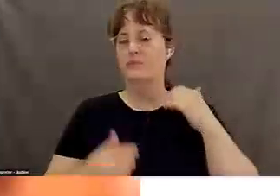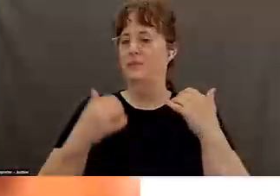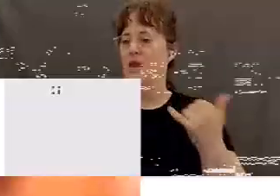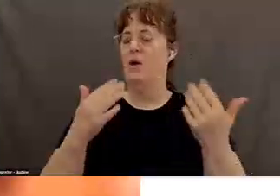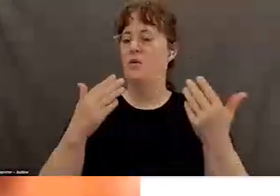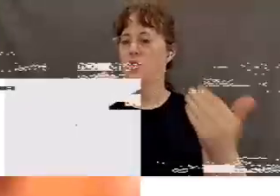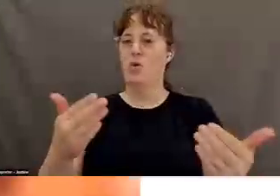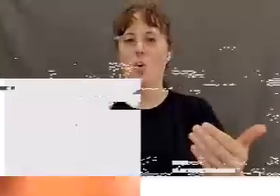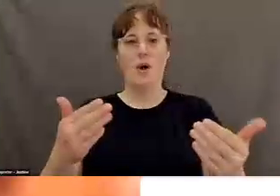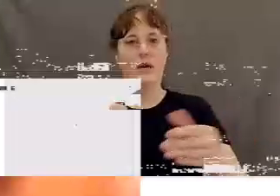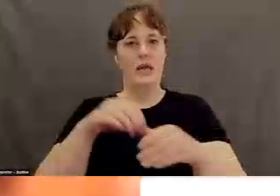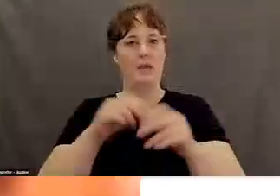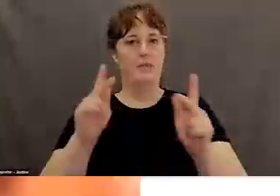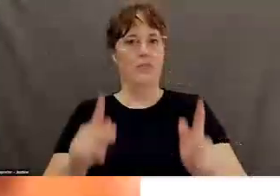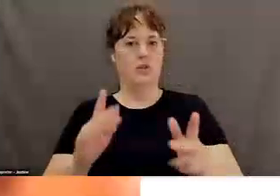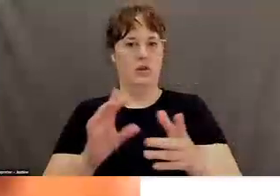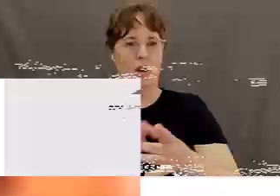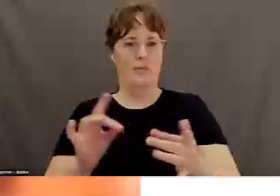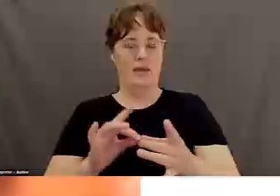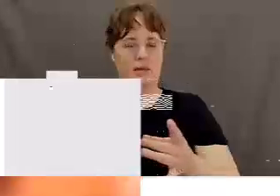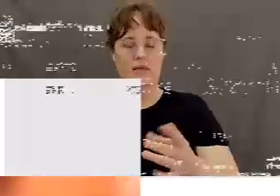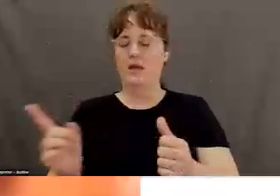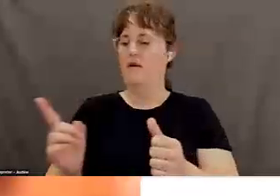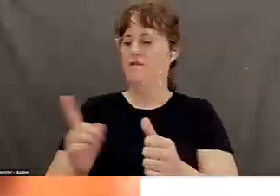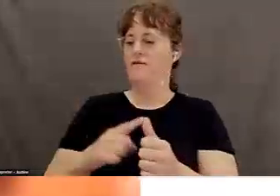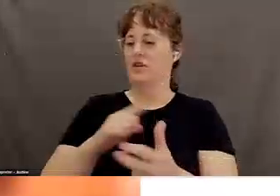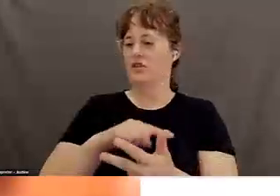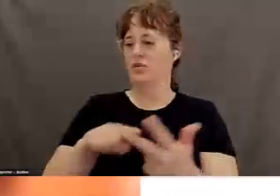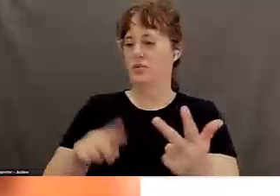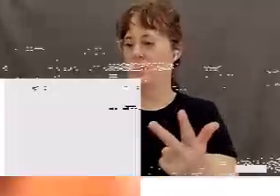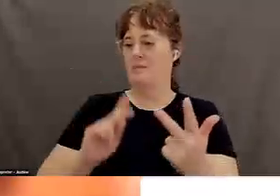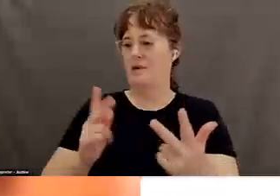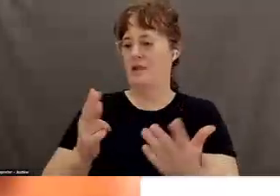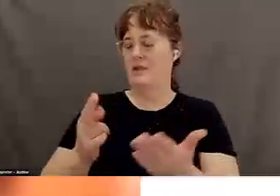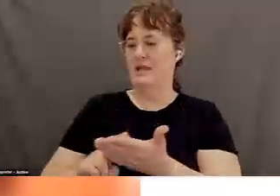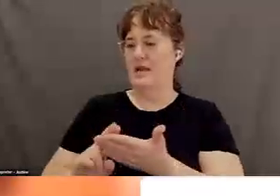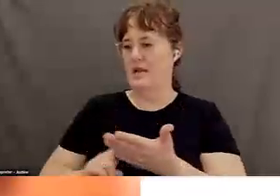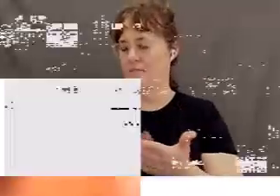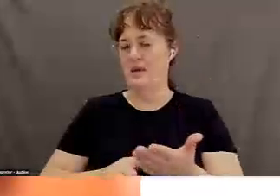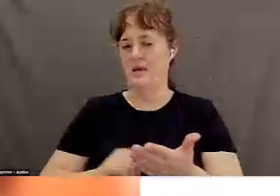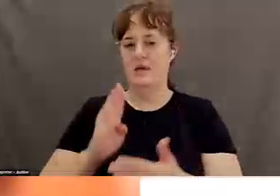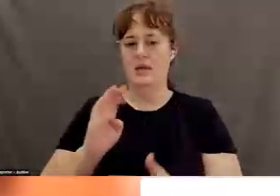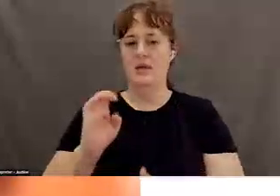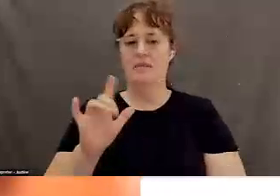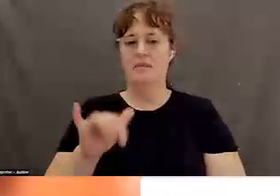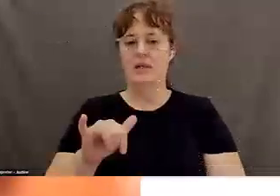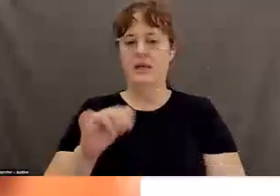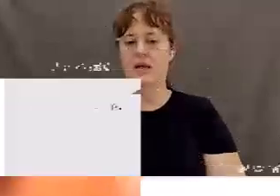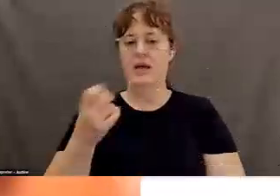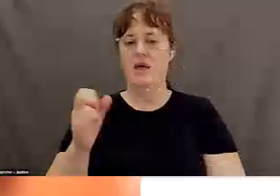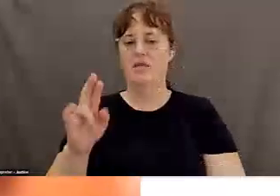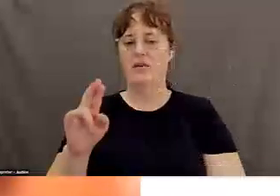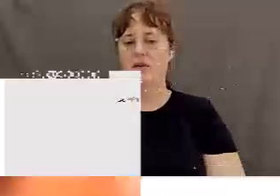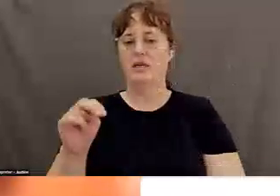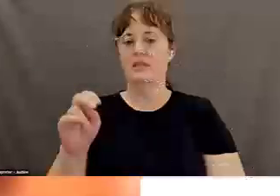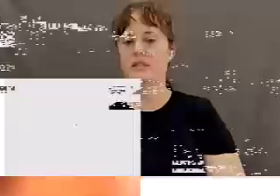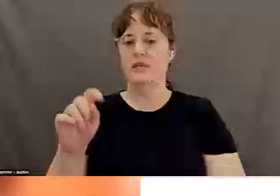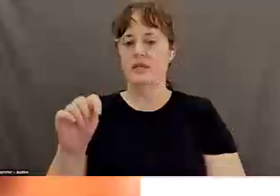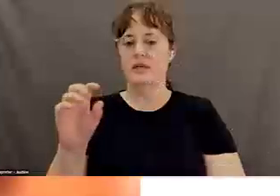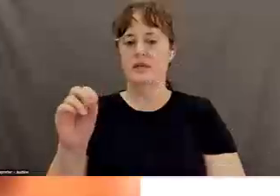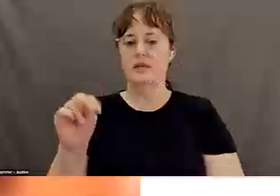Boardroom: I'll call the first 3 people who signed up for comment, Billy Hetherington, Katie Garrow, and Andrea Ornelis.